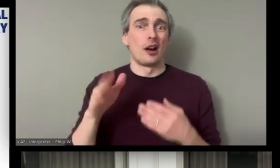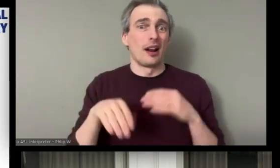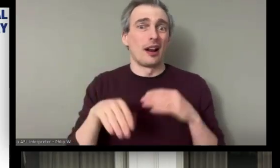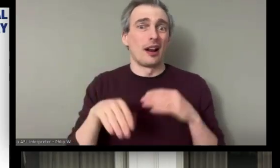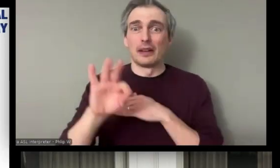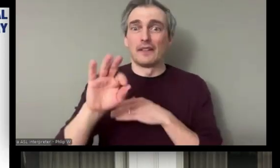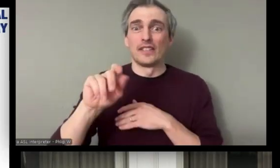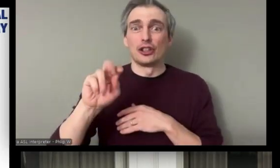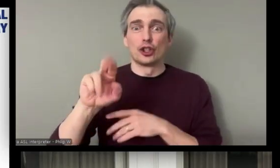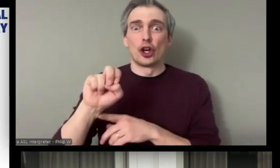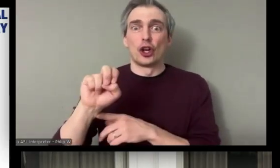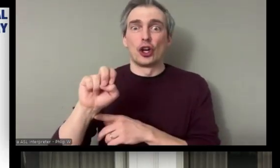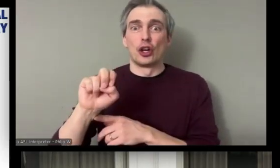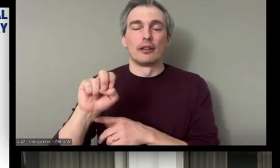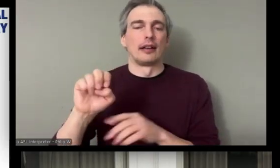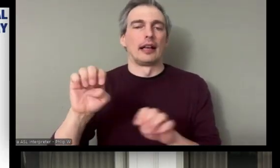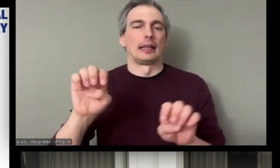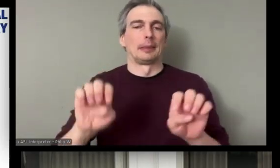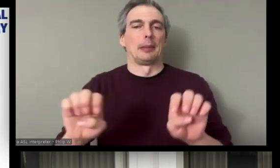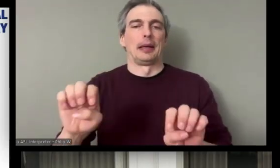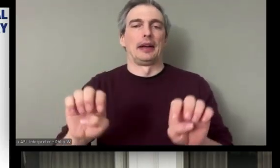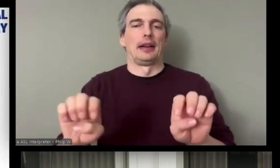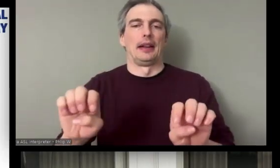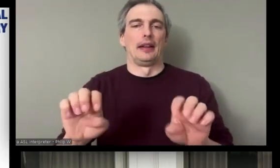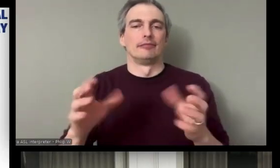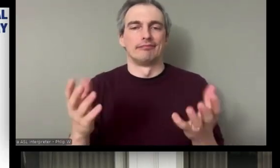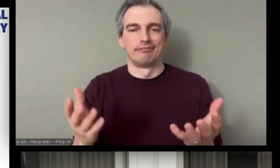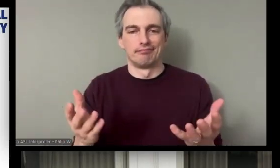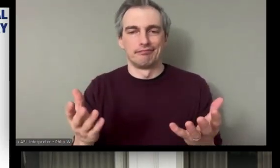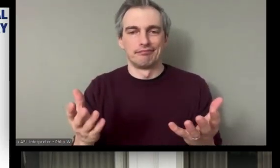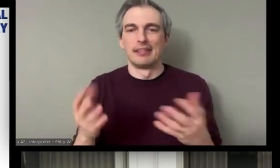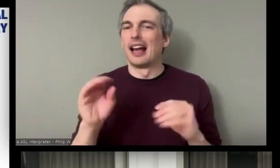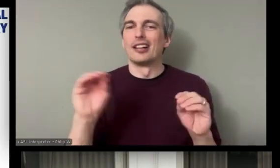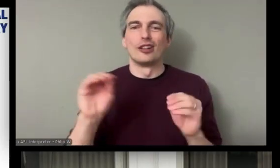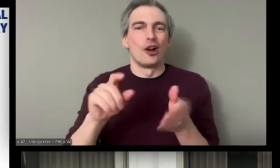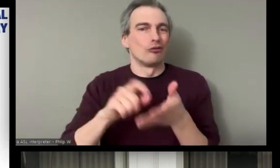And there's no real commitment or communication of when that would become more available.